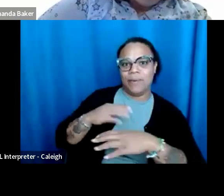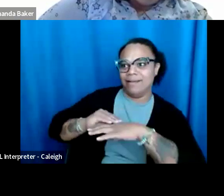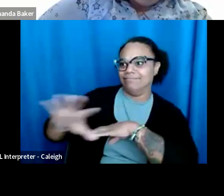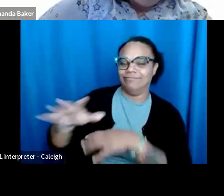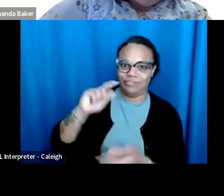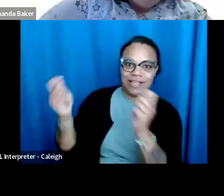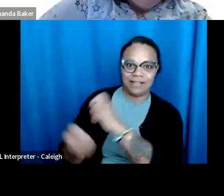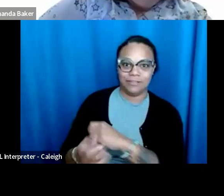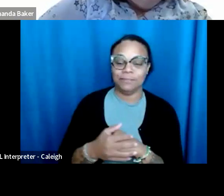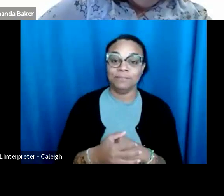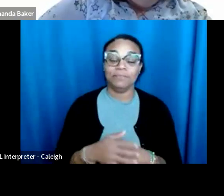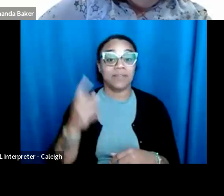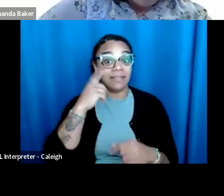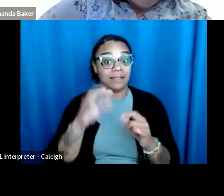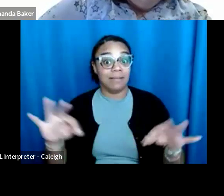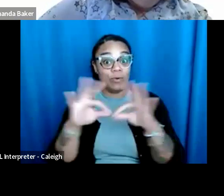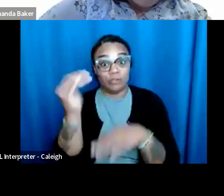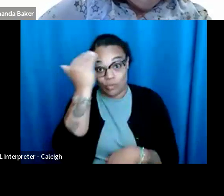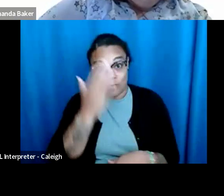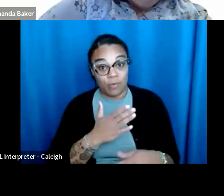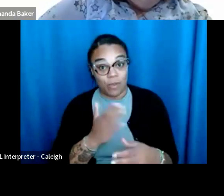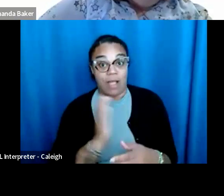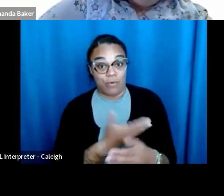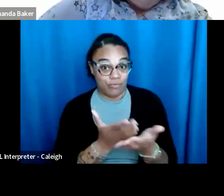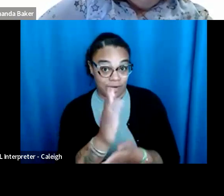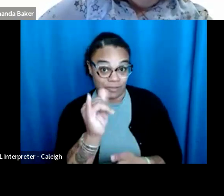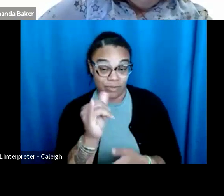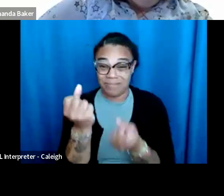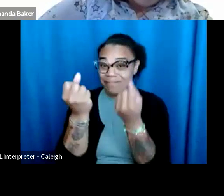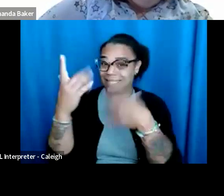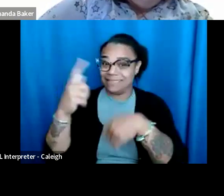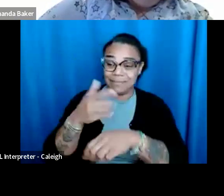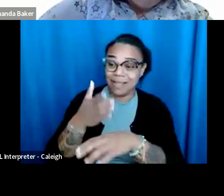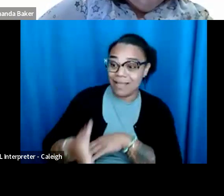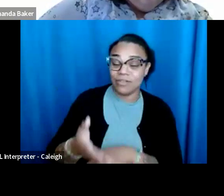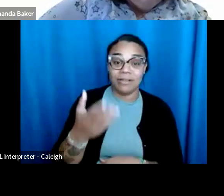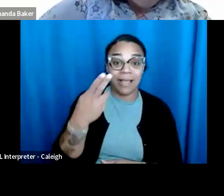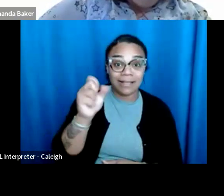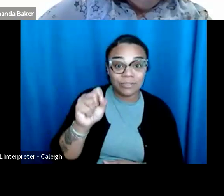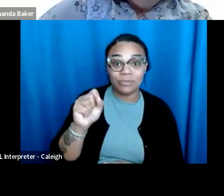There's been many times where I didn't know what my rights were transitioning out of high school into college, or college into employment,